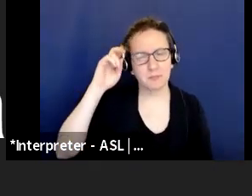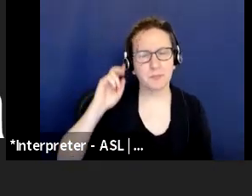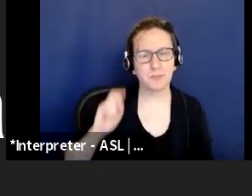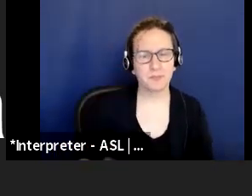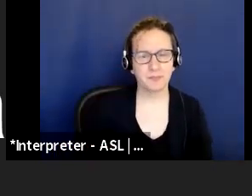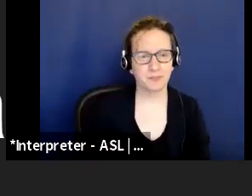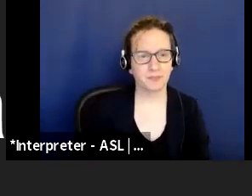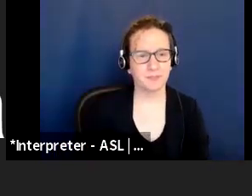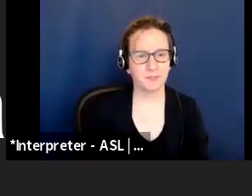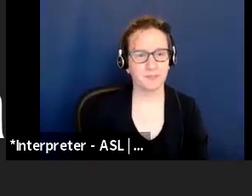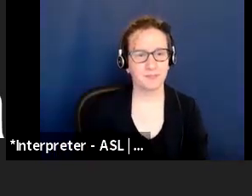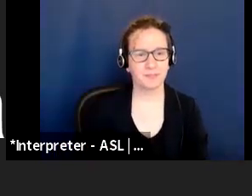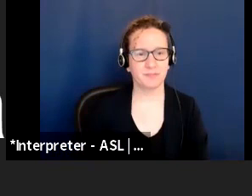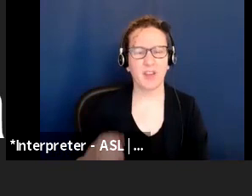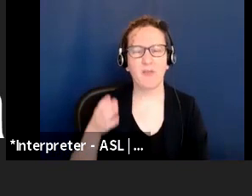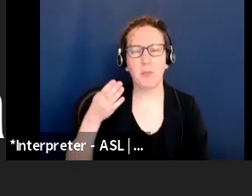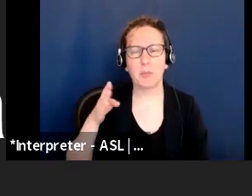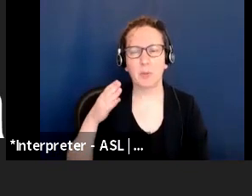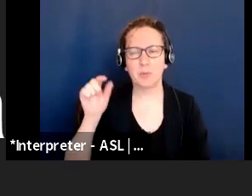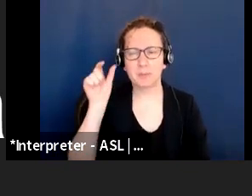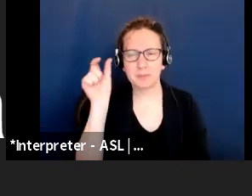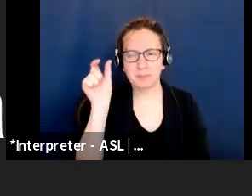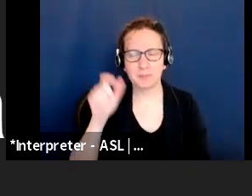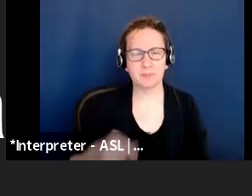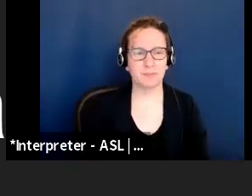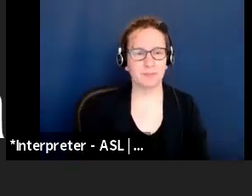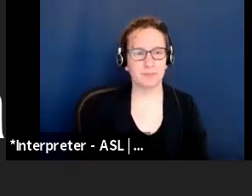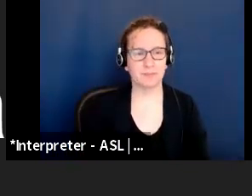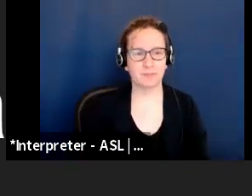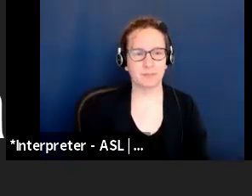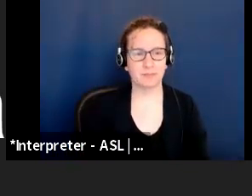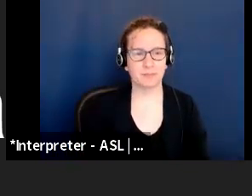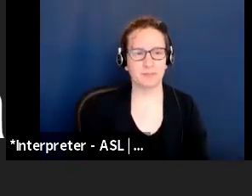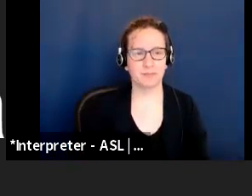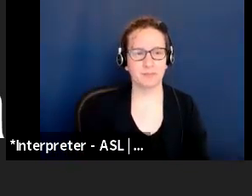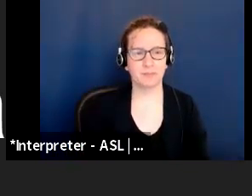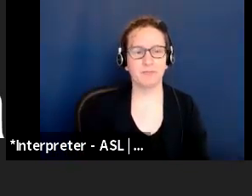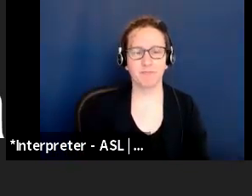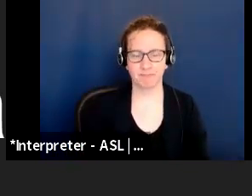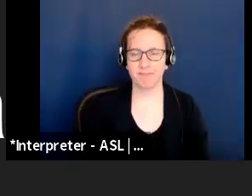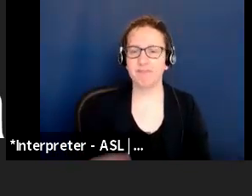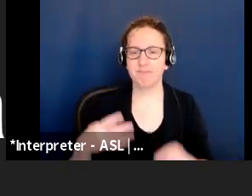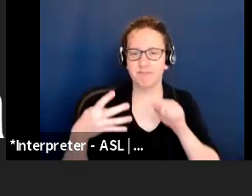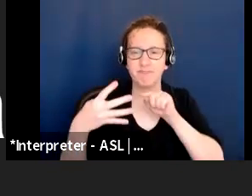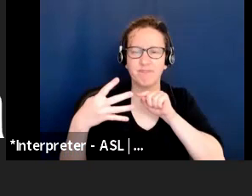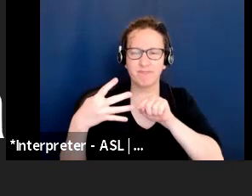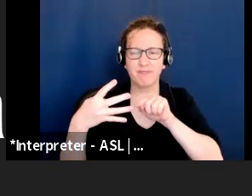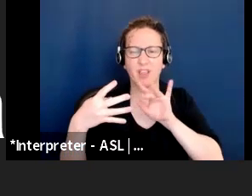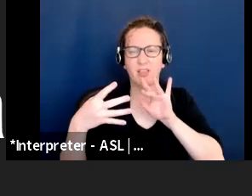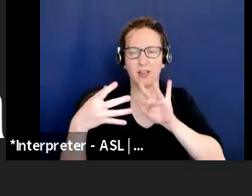There's a blue square with three little white dots, and you just click on that. And from the